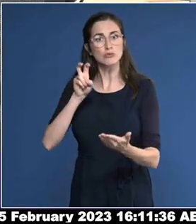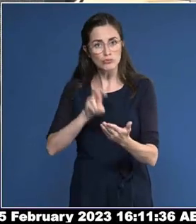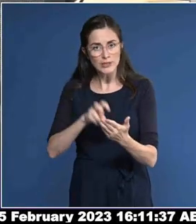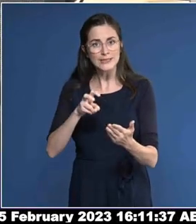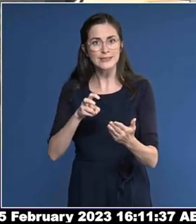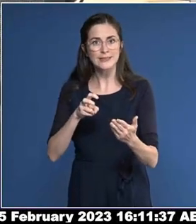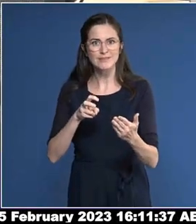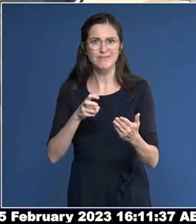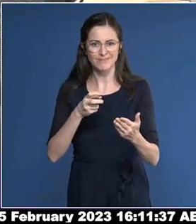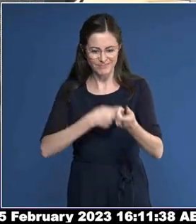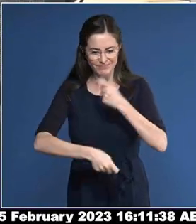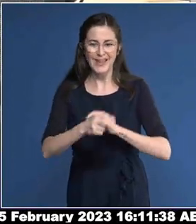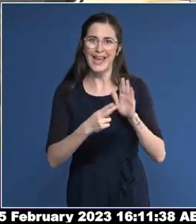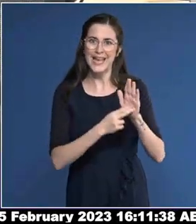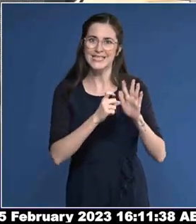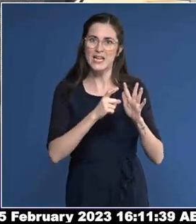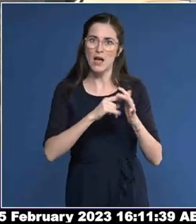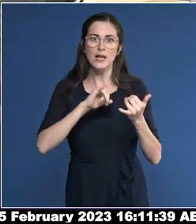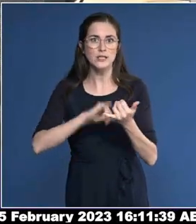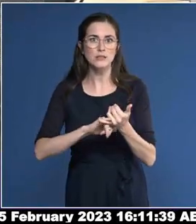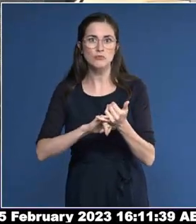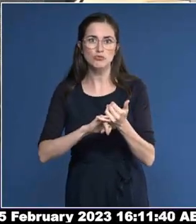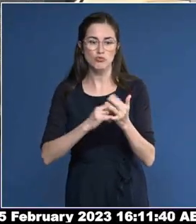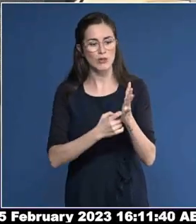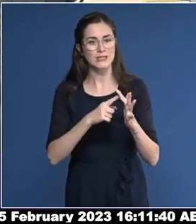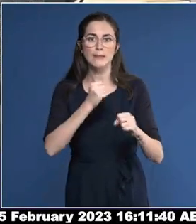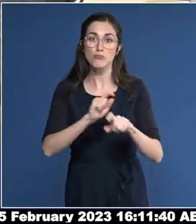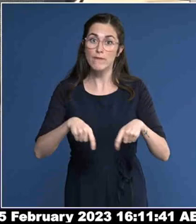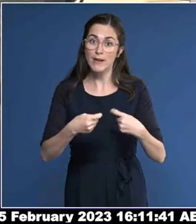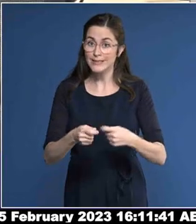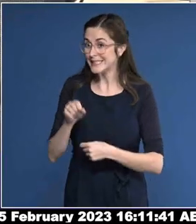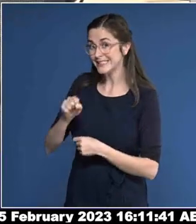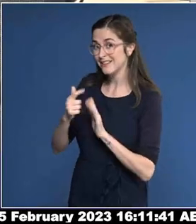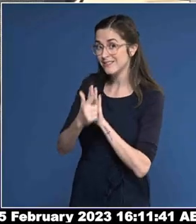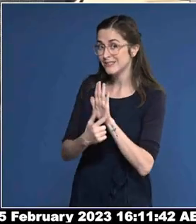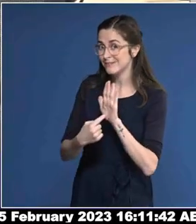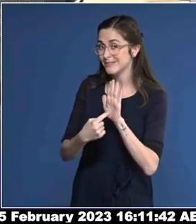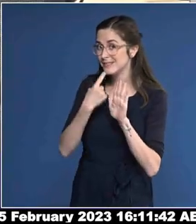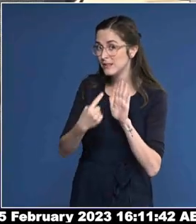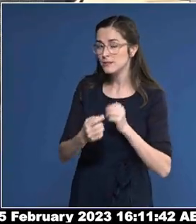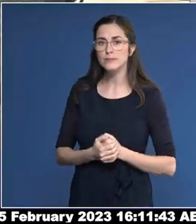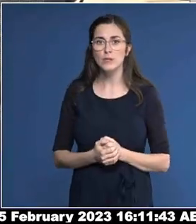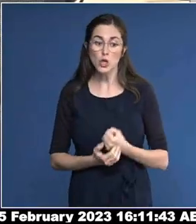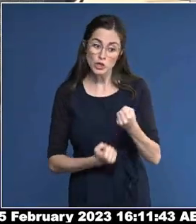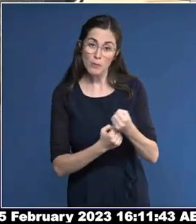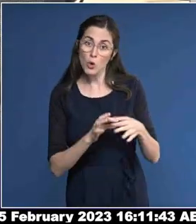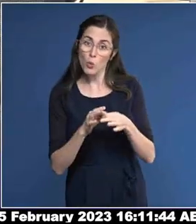That's correct, under the legislation. MS DOWSETT: Yes. And the support coordination? Do not need to be registered, no.